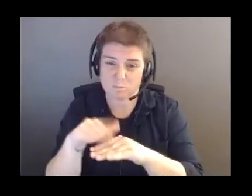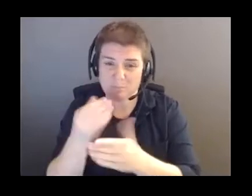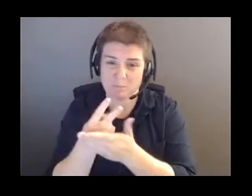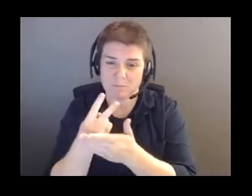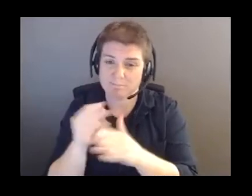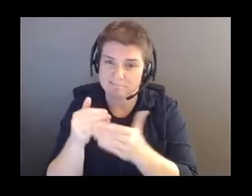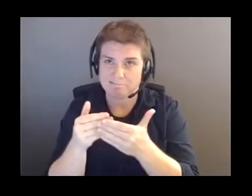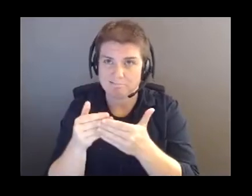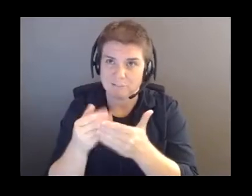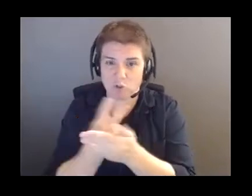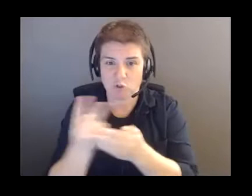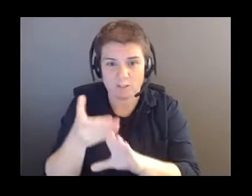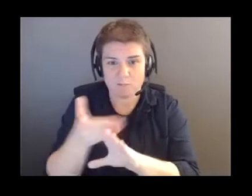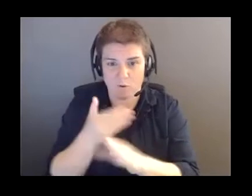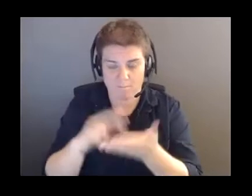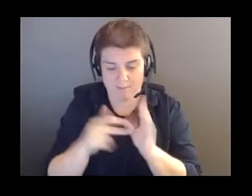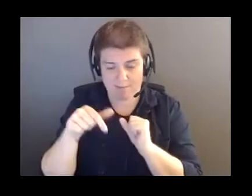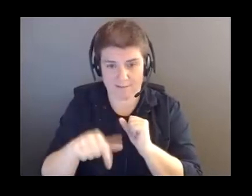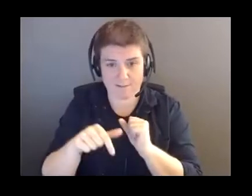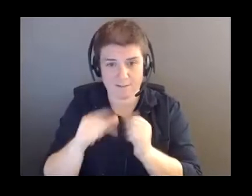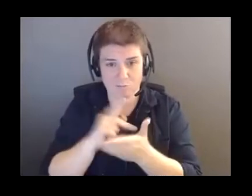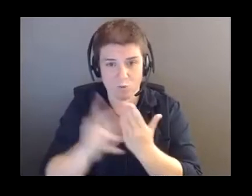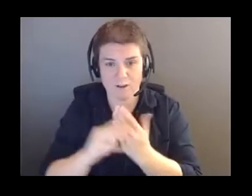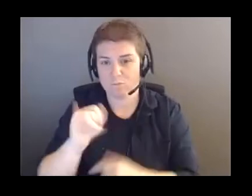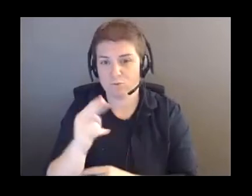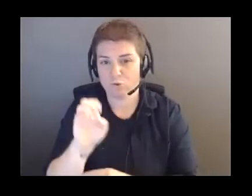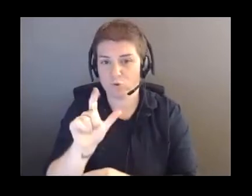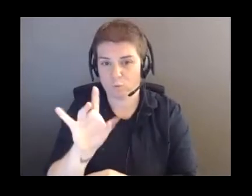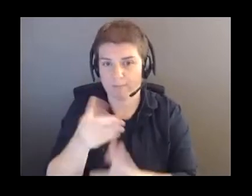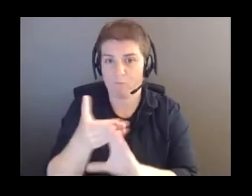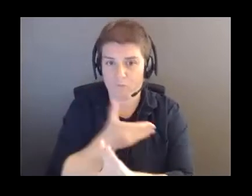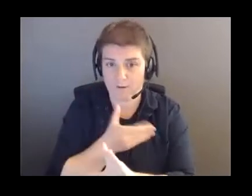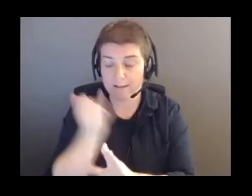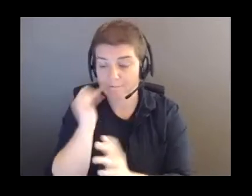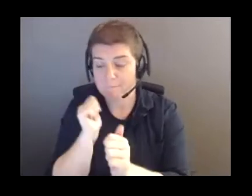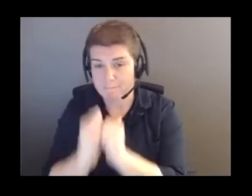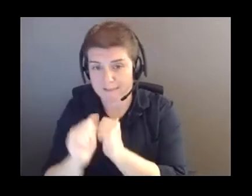June 28, 2021, for this program. If this date has passed and you need assistance, please